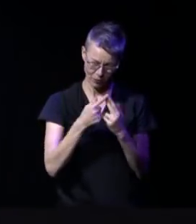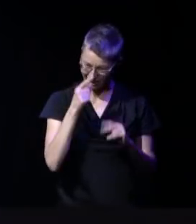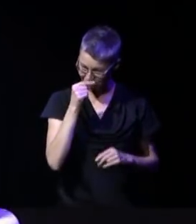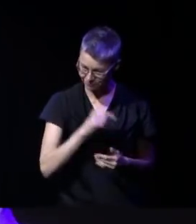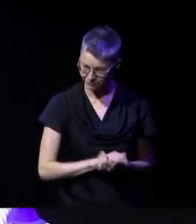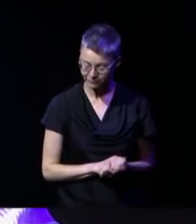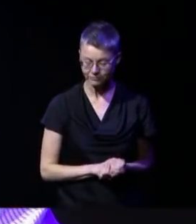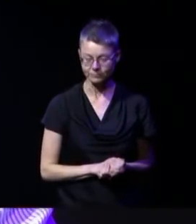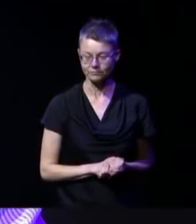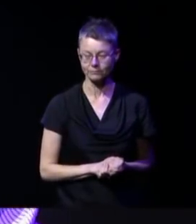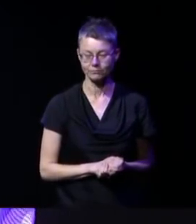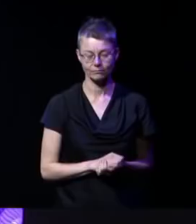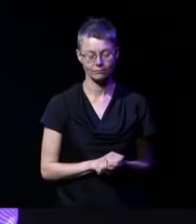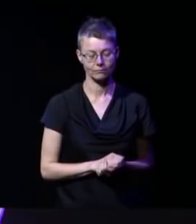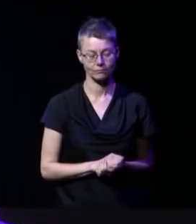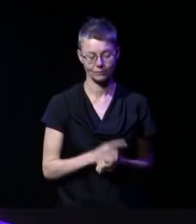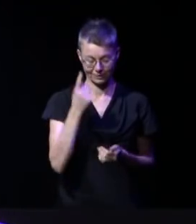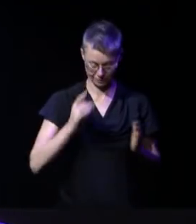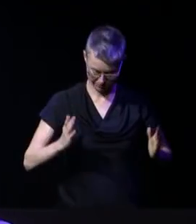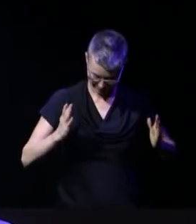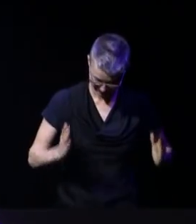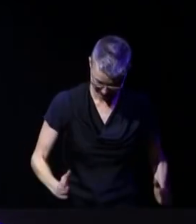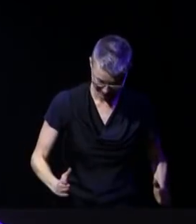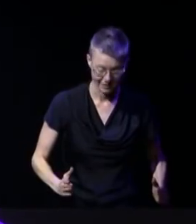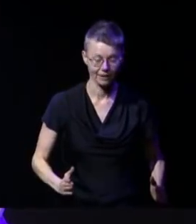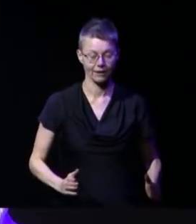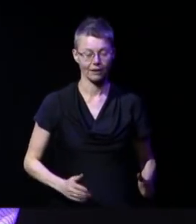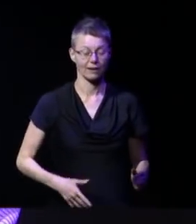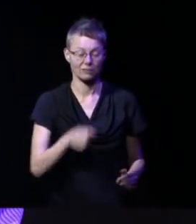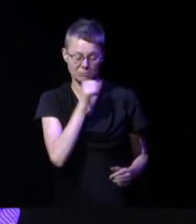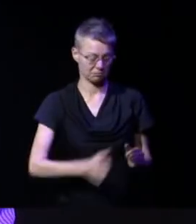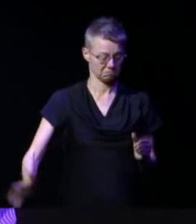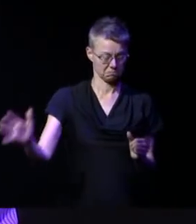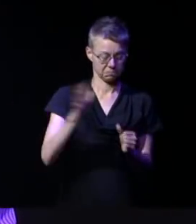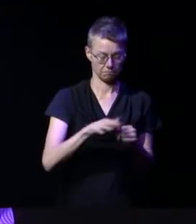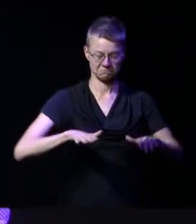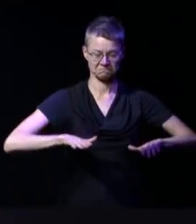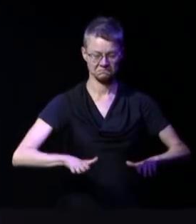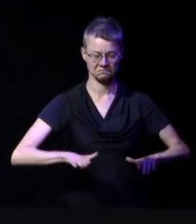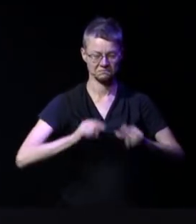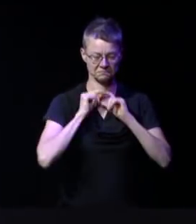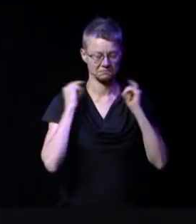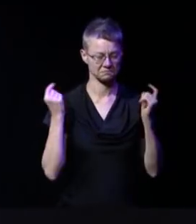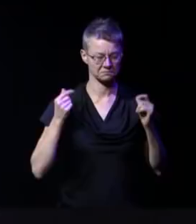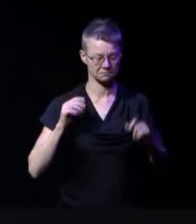And she calls the lectern the patriarchal pulpit because of the relationship that it establishes